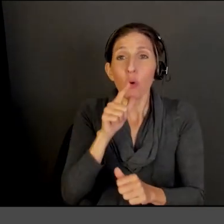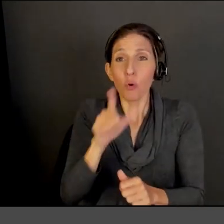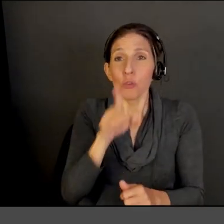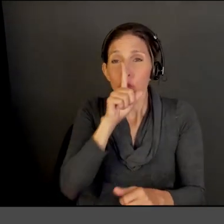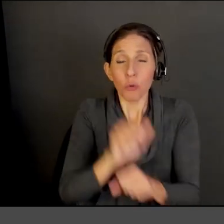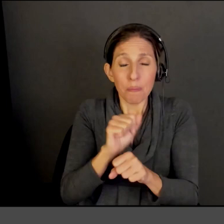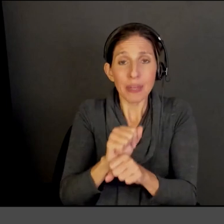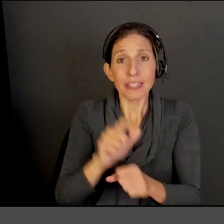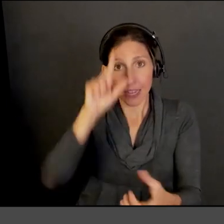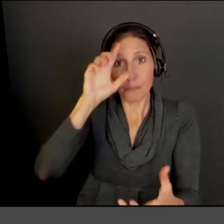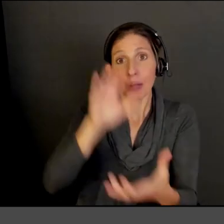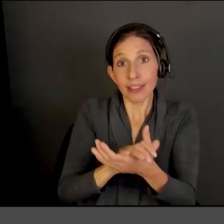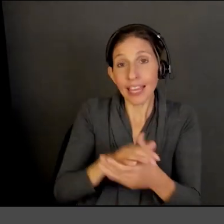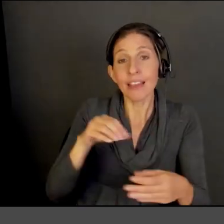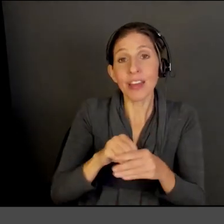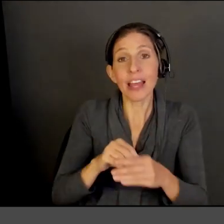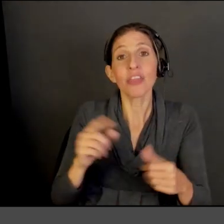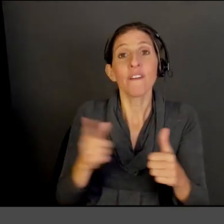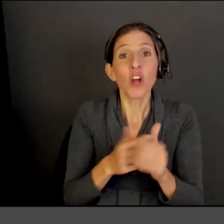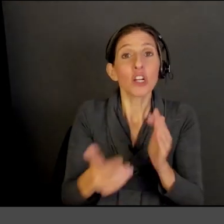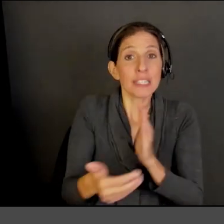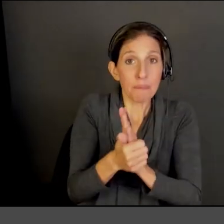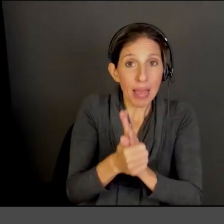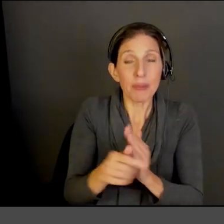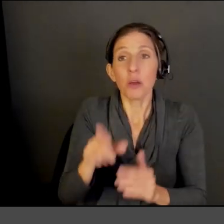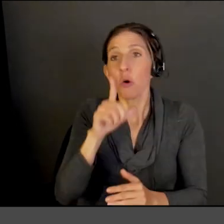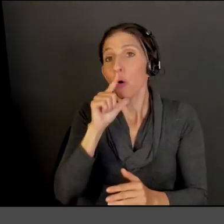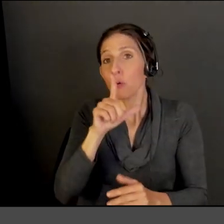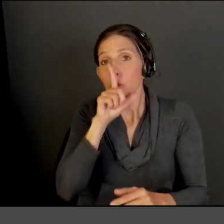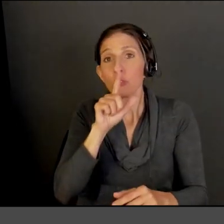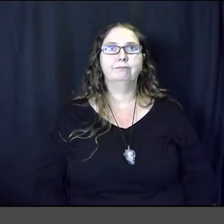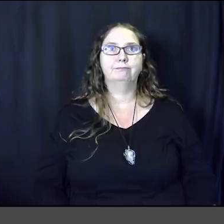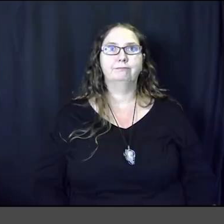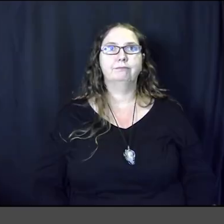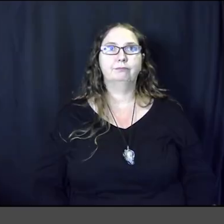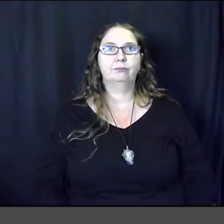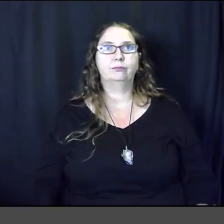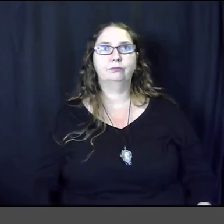THAT'S WHAT WE NEED TO HAVE. YOU KNOW, HERE'S A QUESTION.